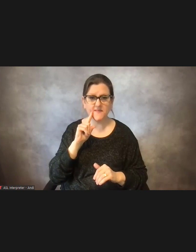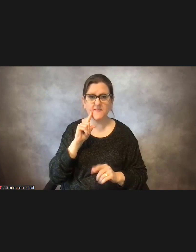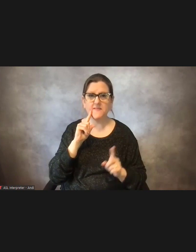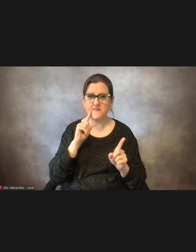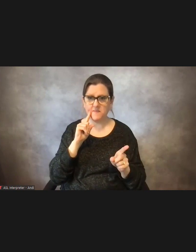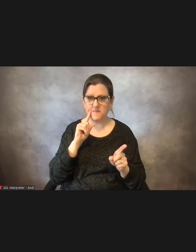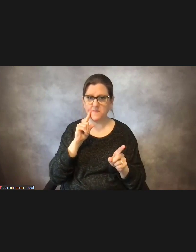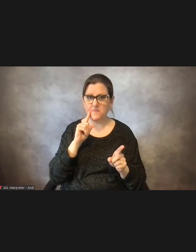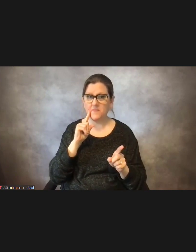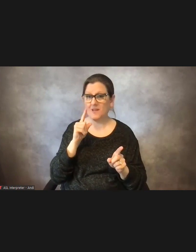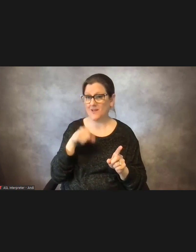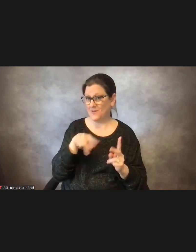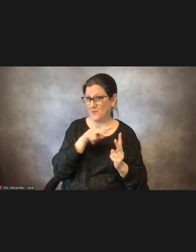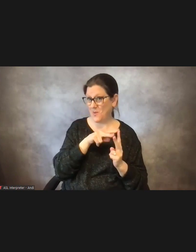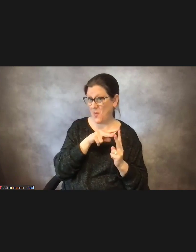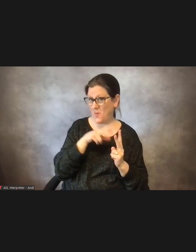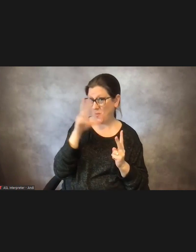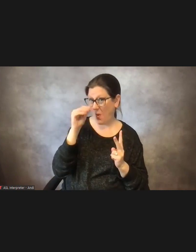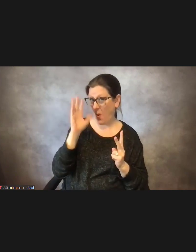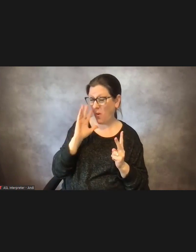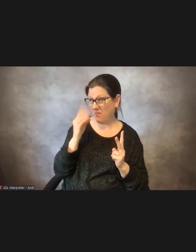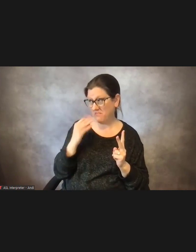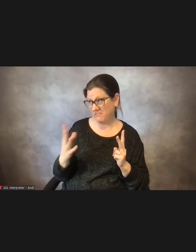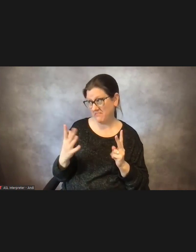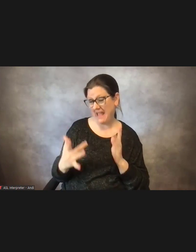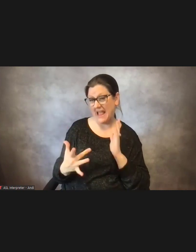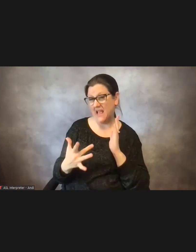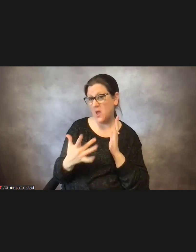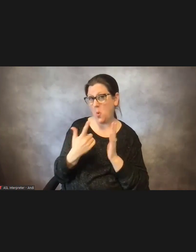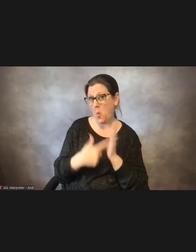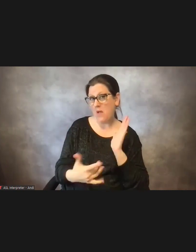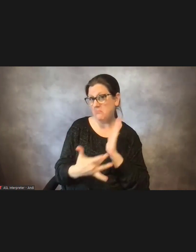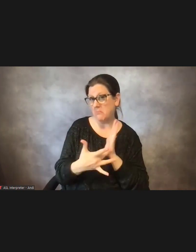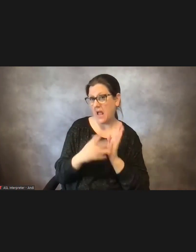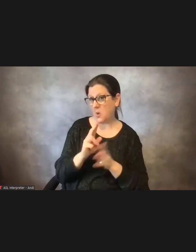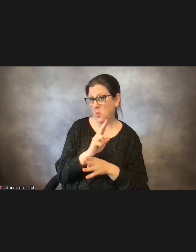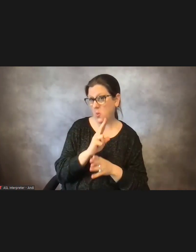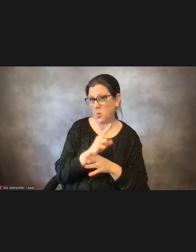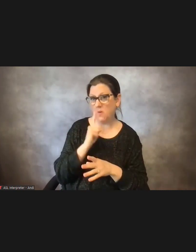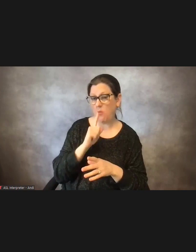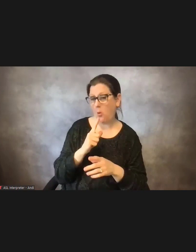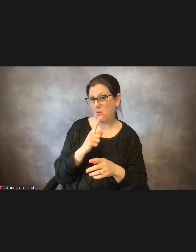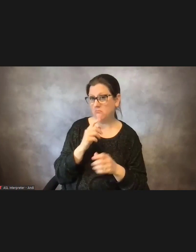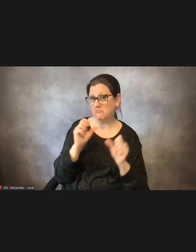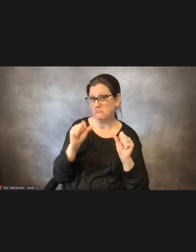tell you, um, what technology is supporting their ability to